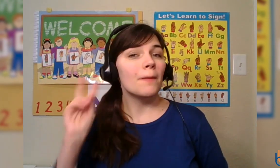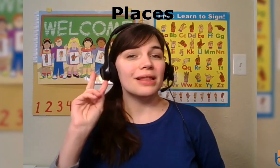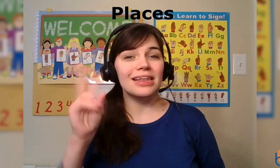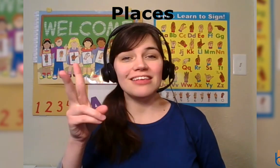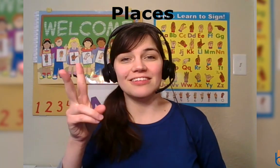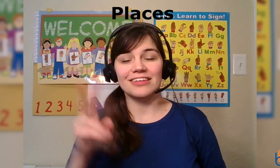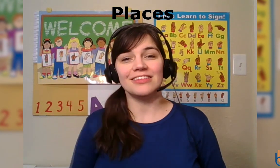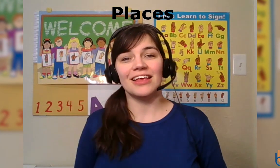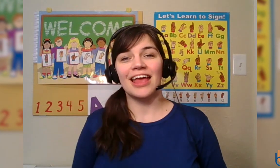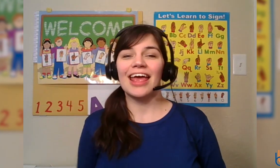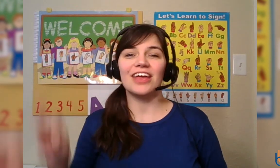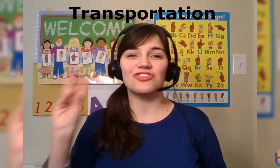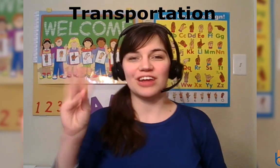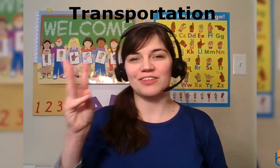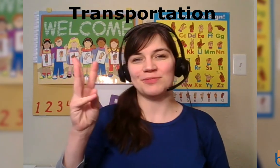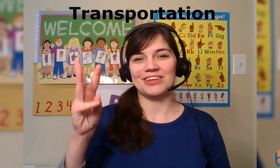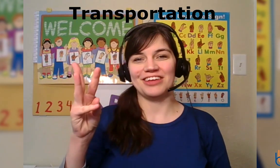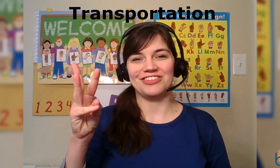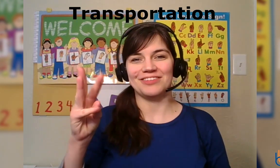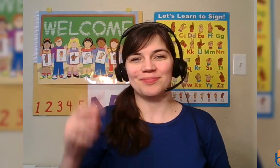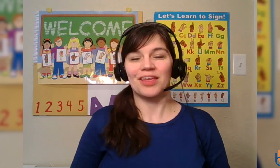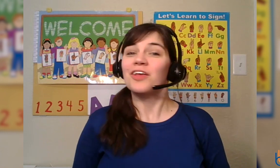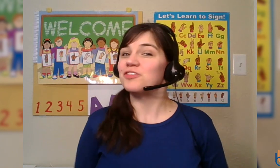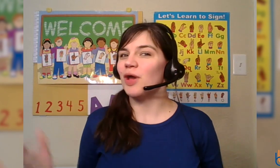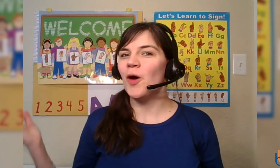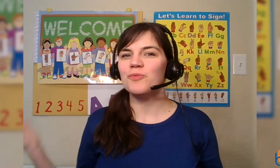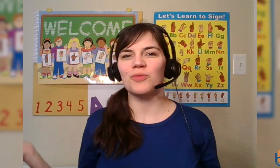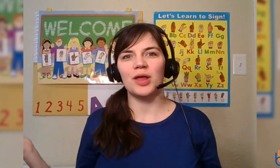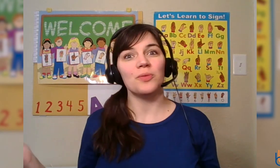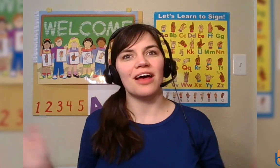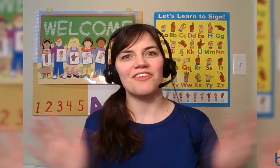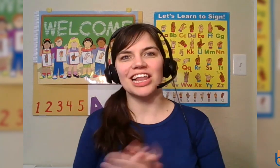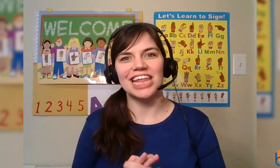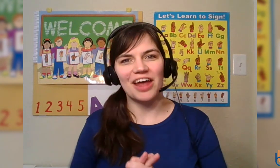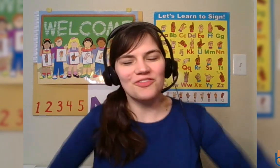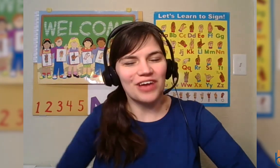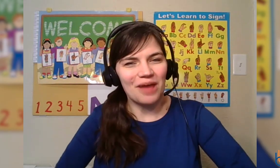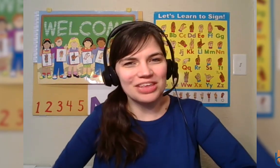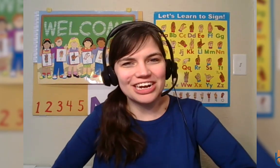places and transportation, so I hope you're ready. We have a lot of vocabulary,